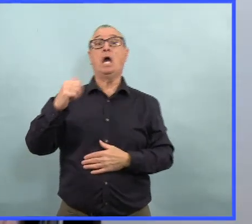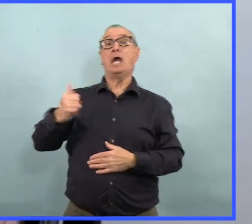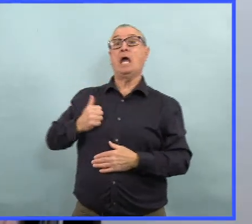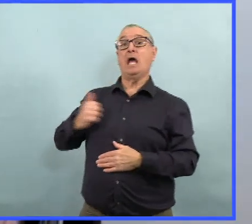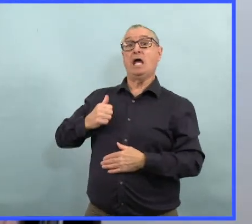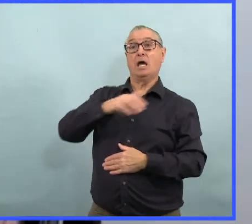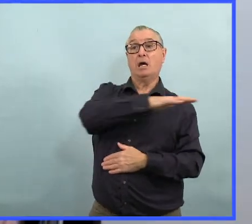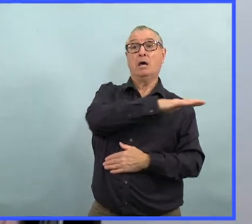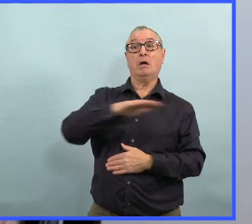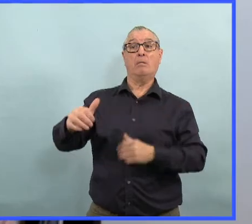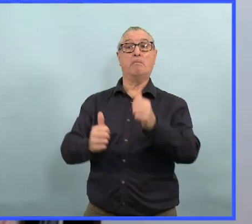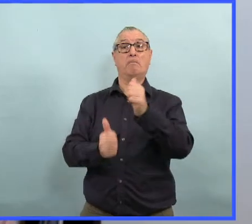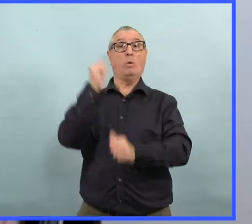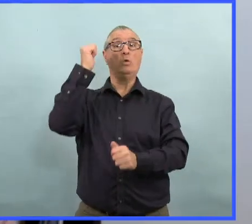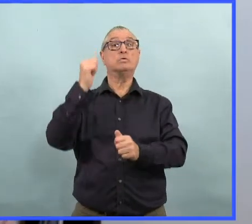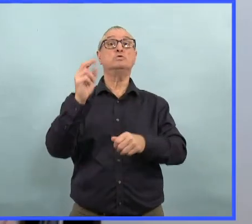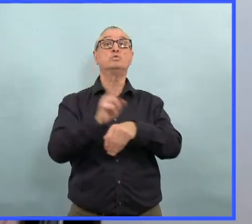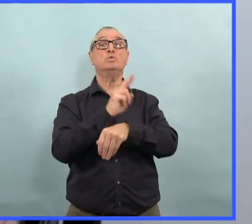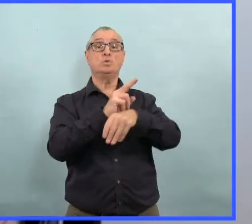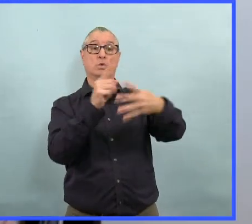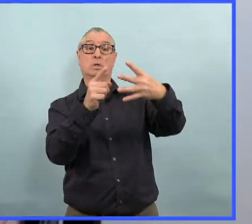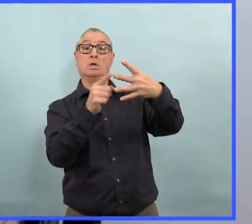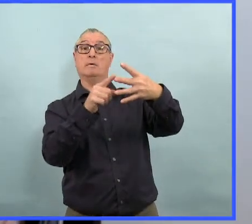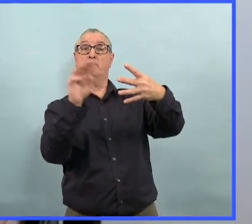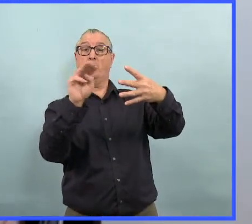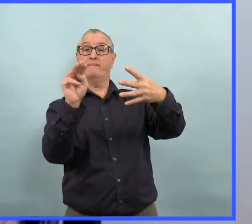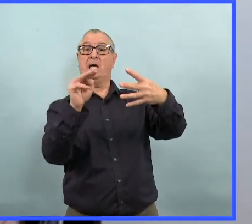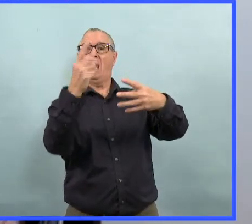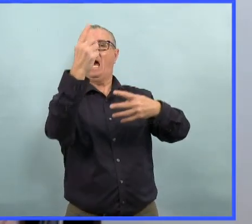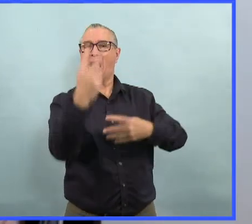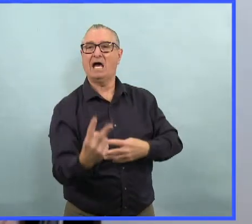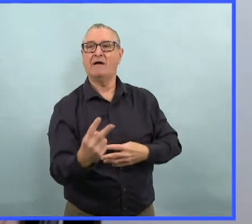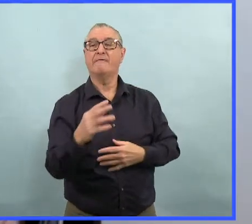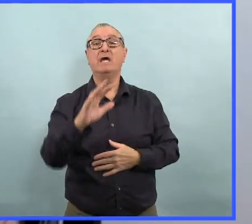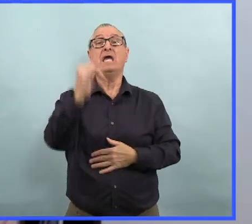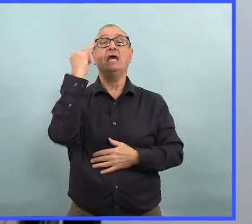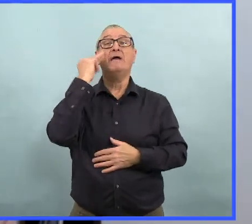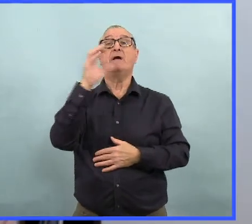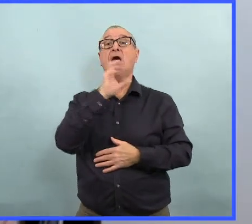said that for people who are over the age of 70 or are immunocompromised that they should continue